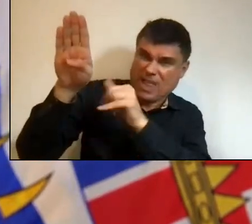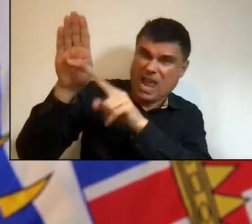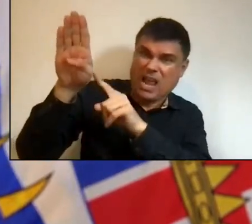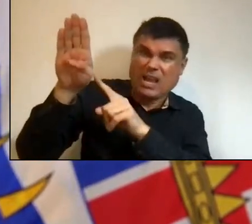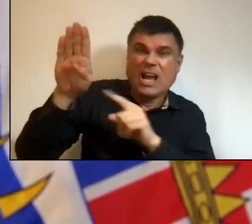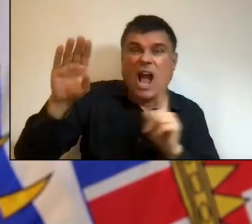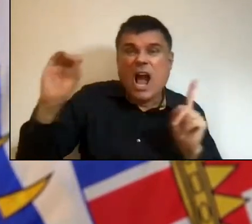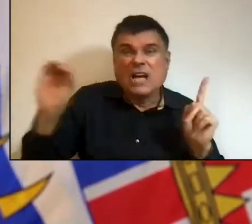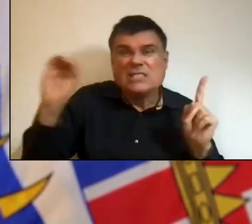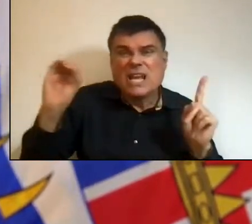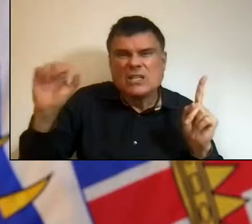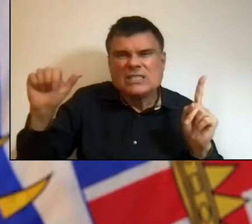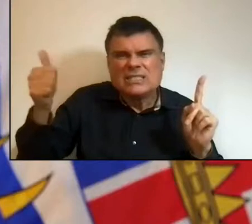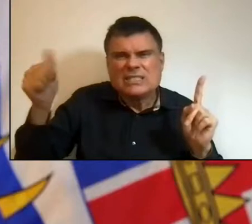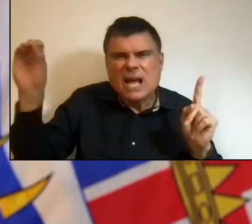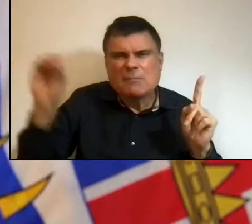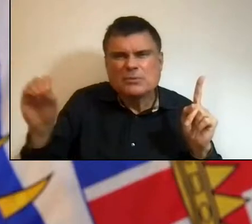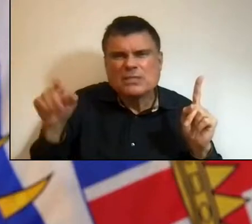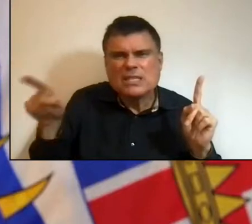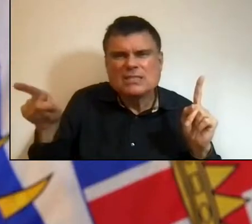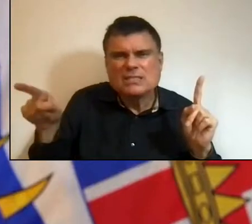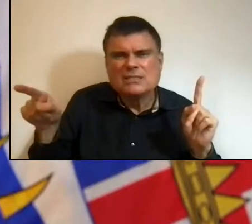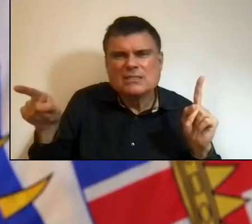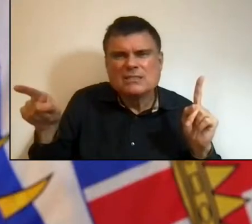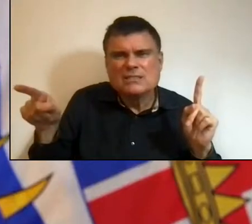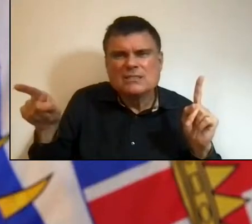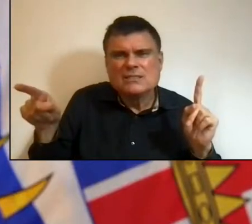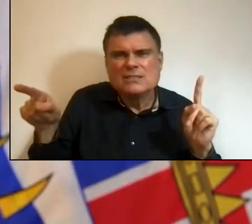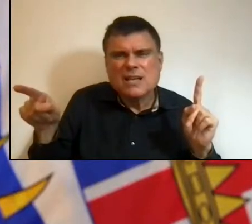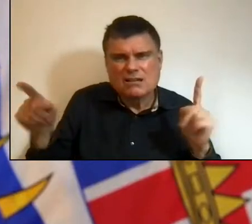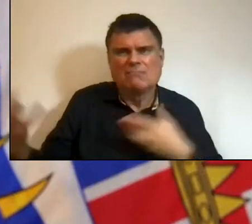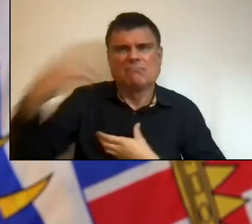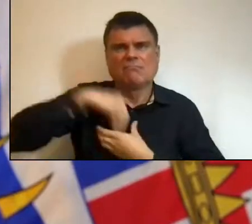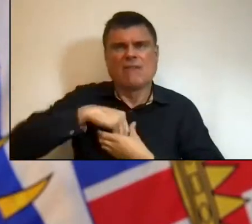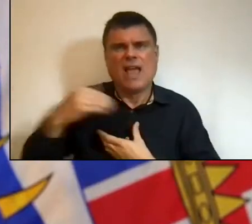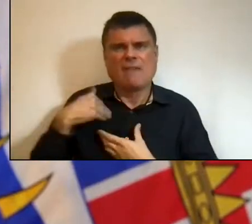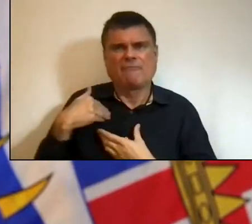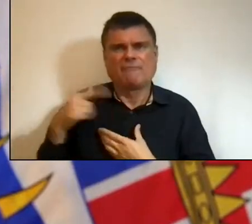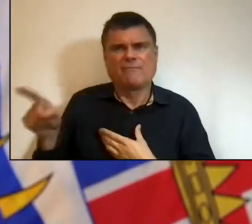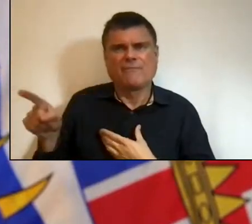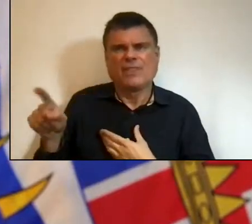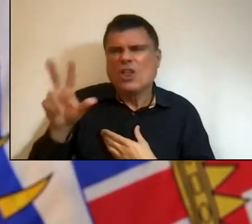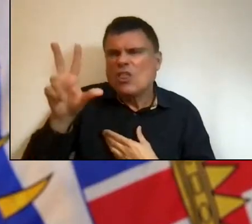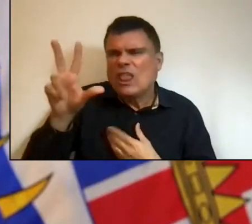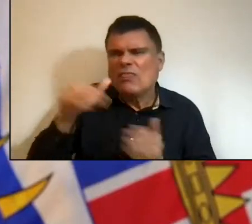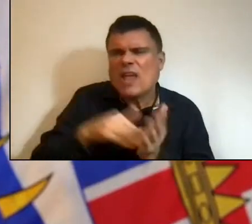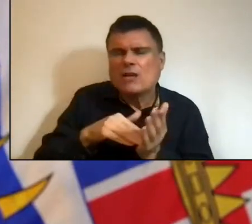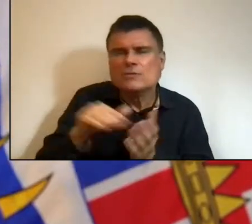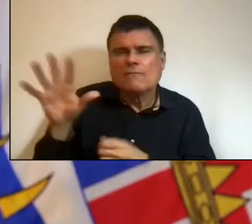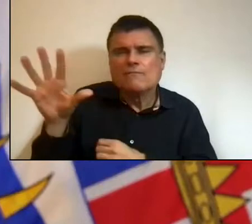Ontario or in Quebec even higher where they've got. 3500 cases a